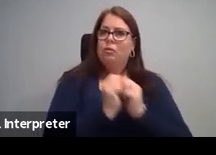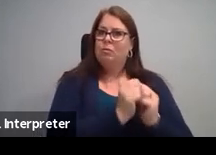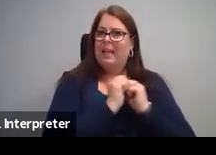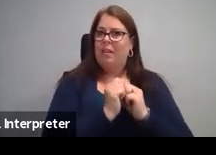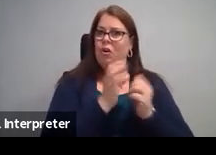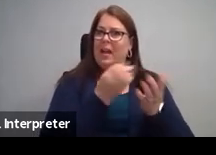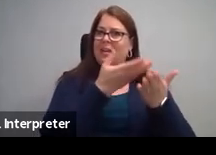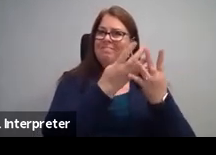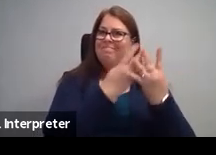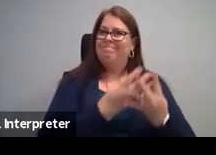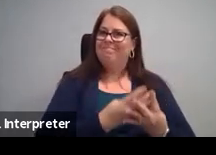Laurie Arnold: There, there is some kind of a process there.